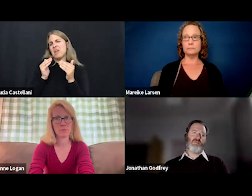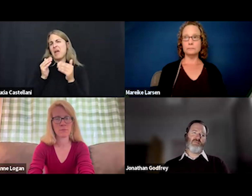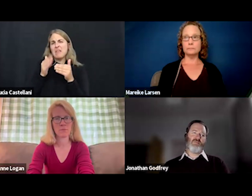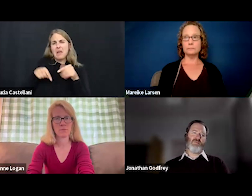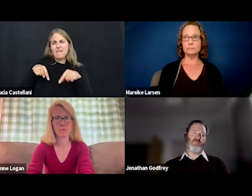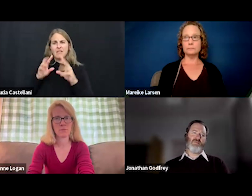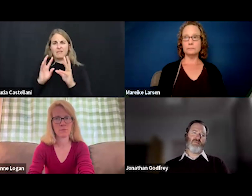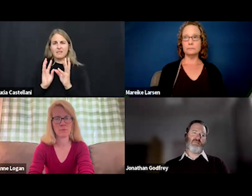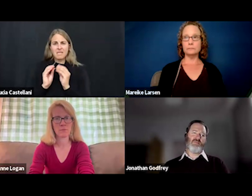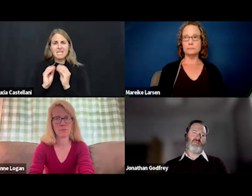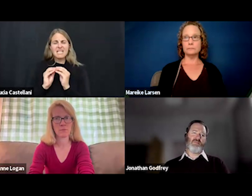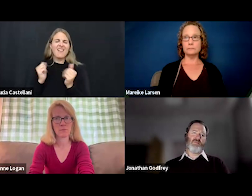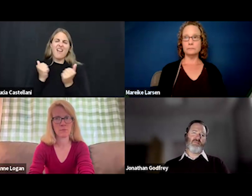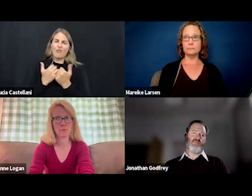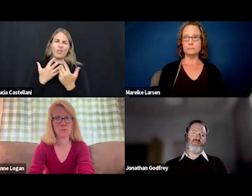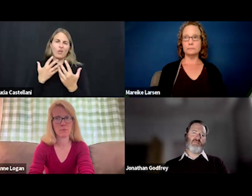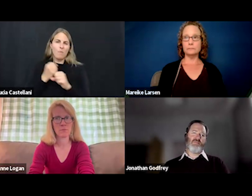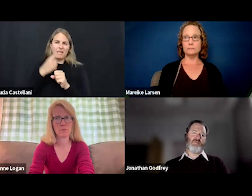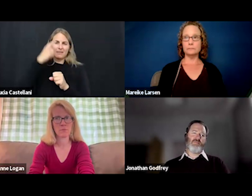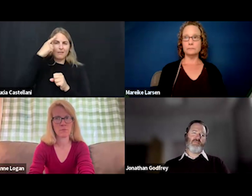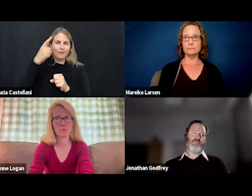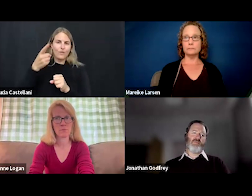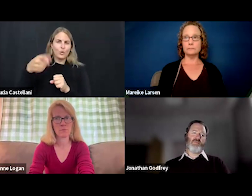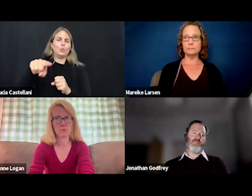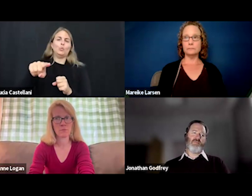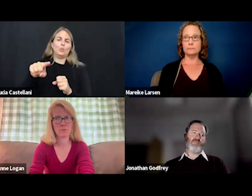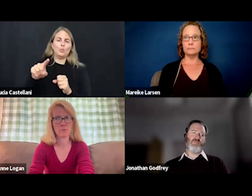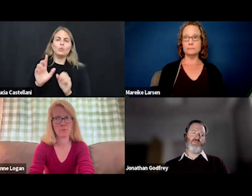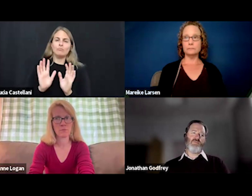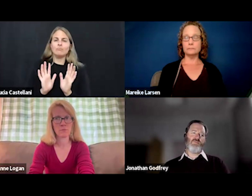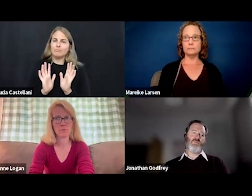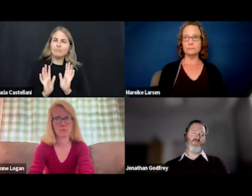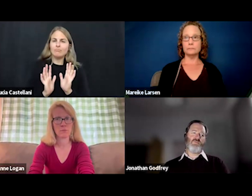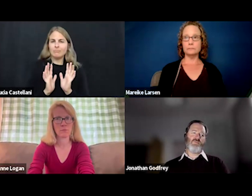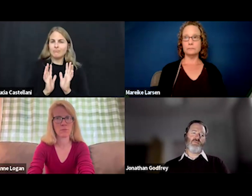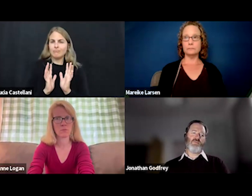it'll all come together and form a cohesive understanding